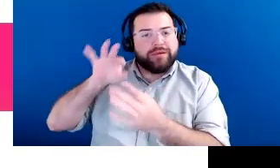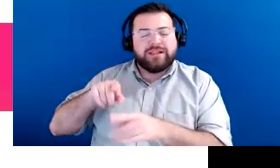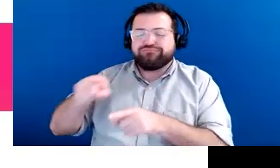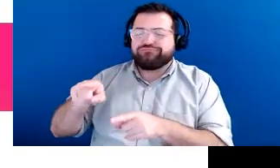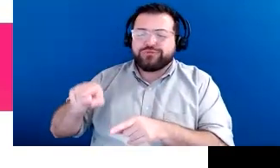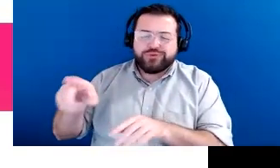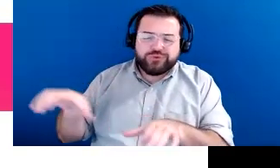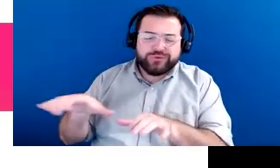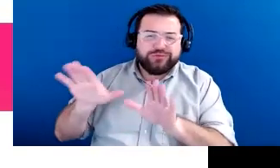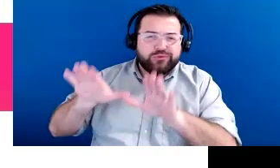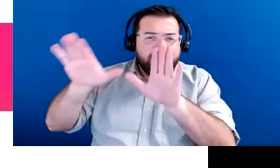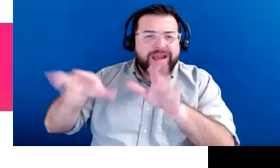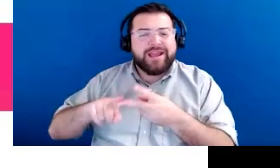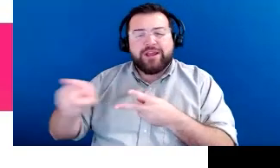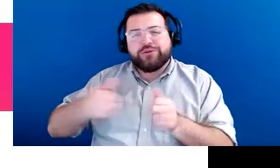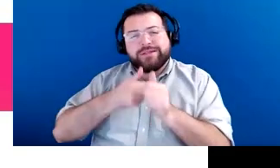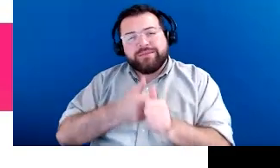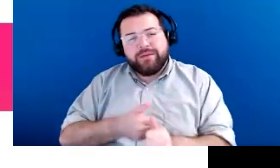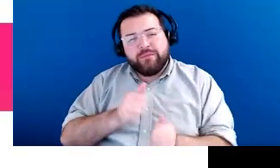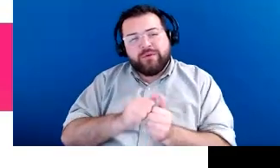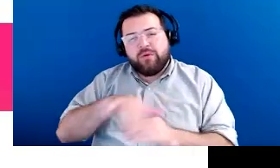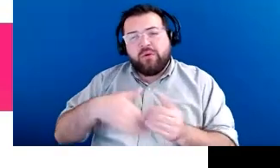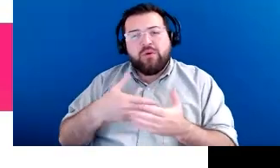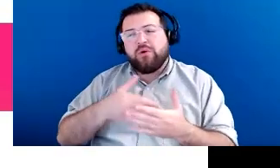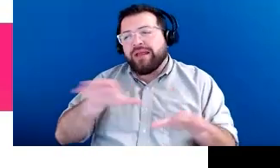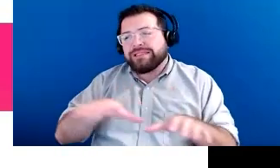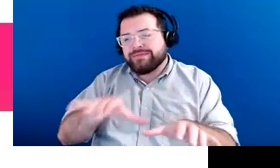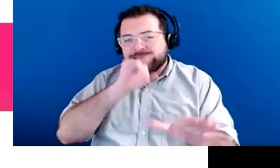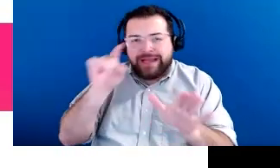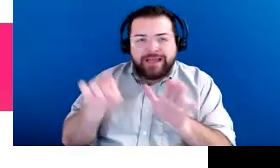You're keeping up with the, you know, activities in this course